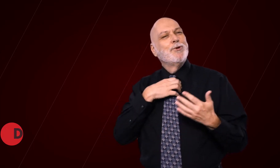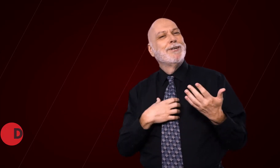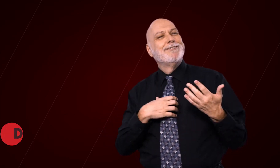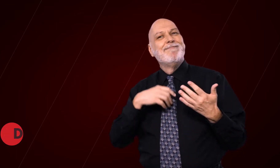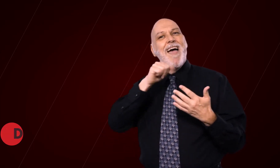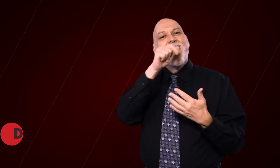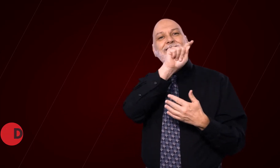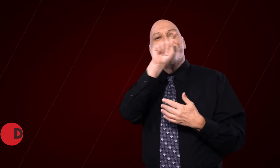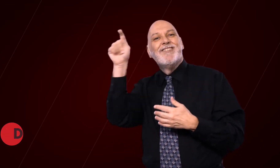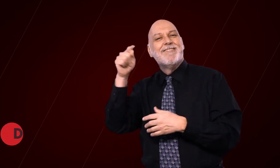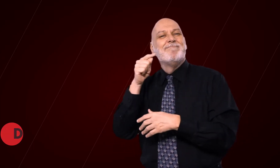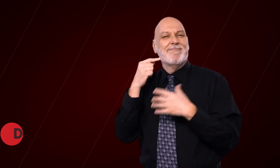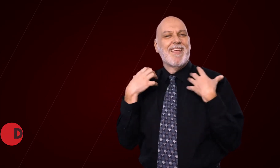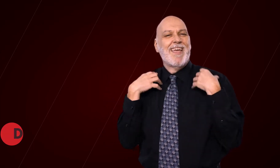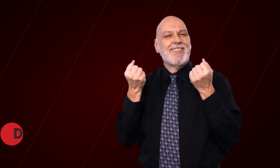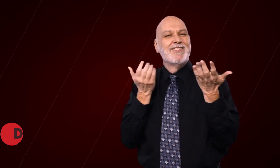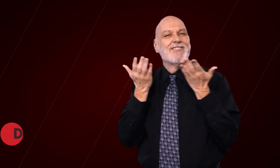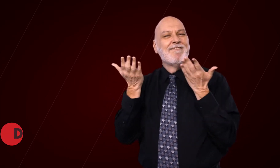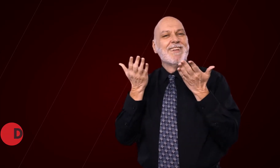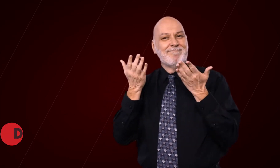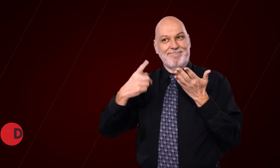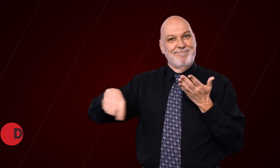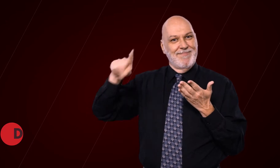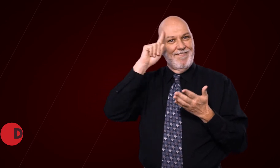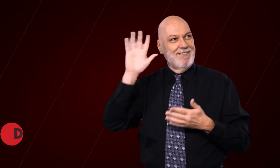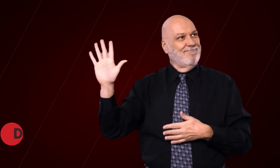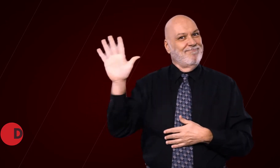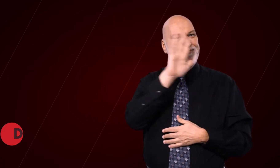[Anselmo]: Other health service providers across Canada should